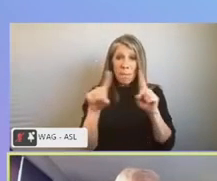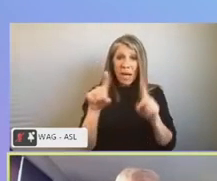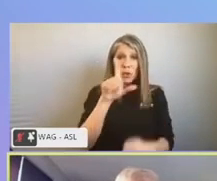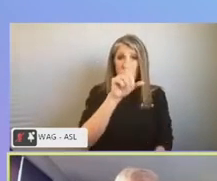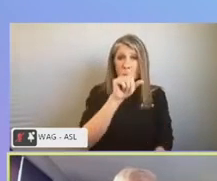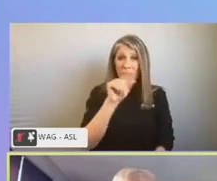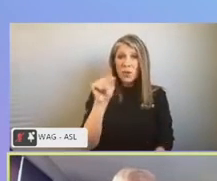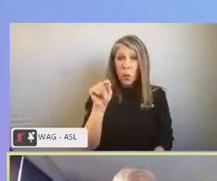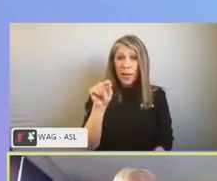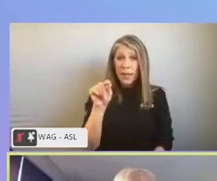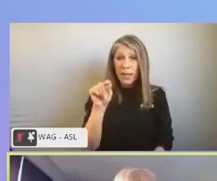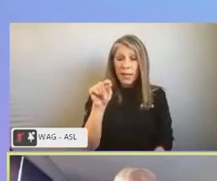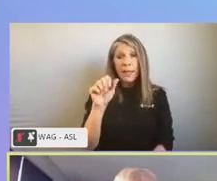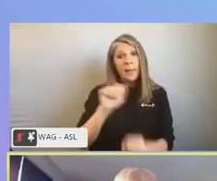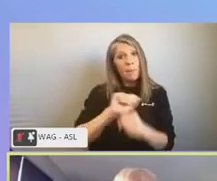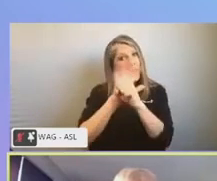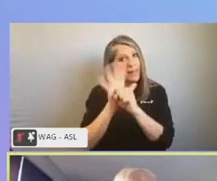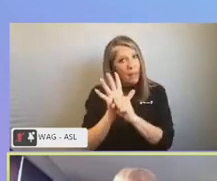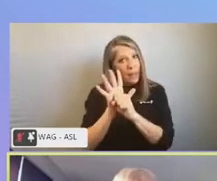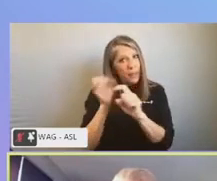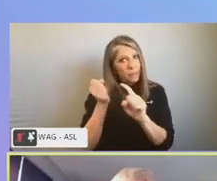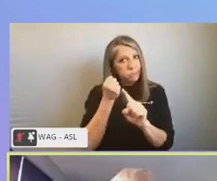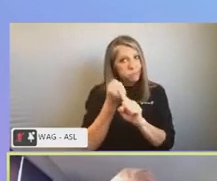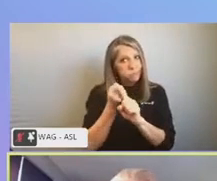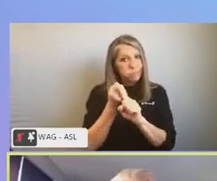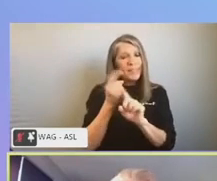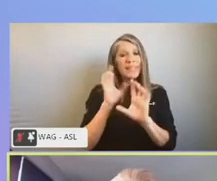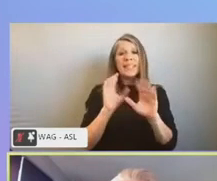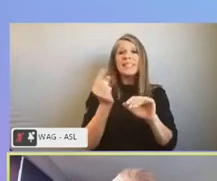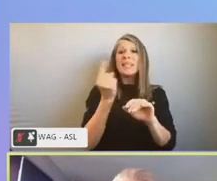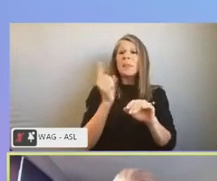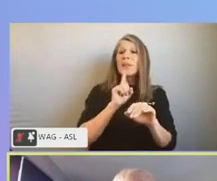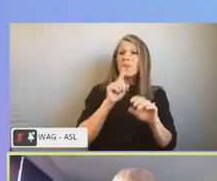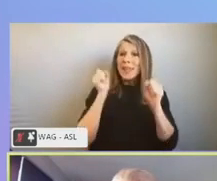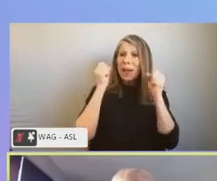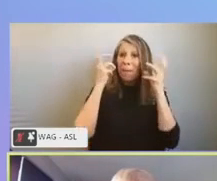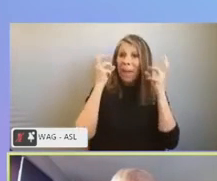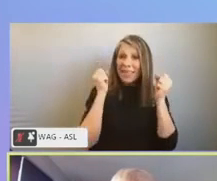2012 it dropped to 5.7%. Snuck up again a little bit